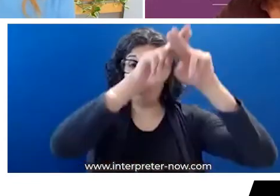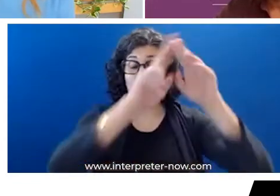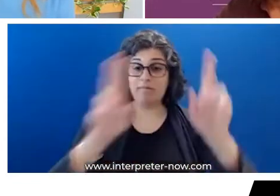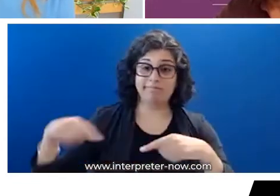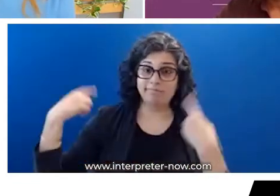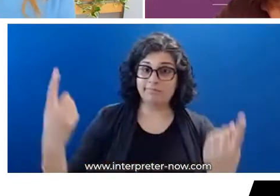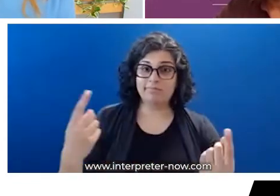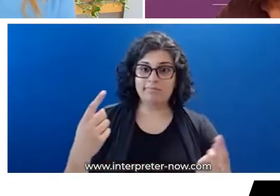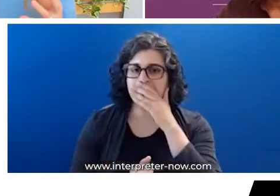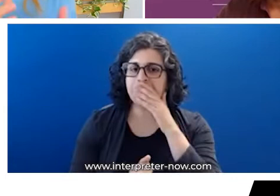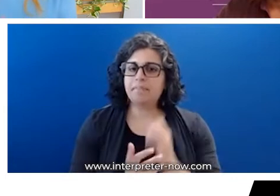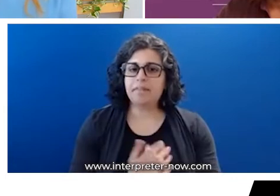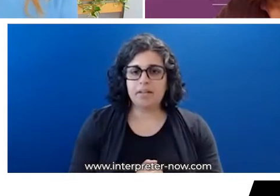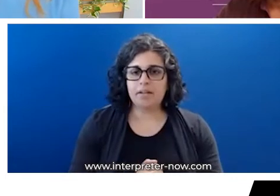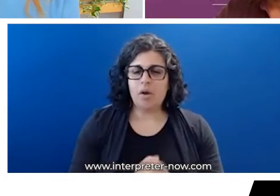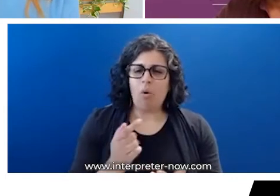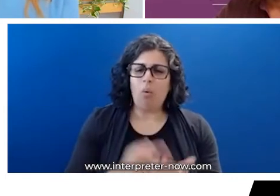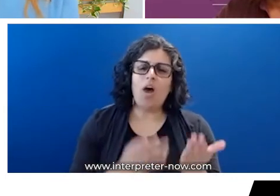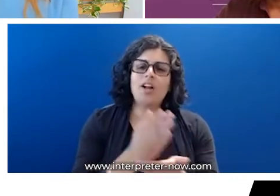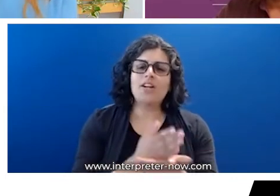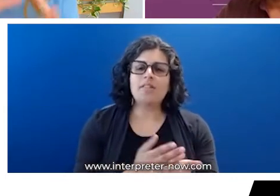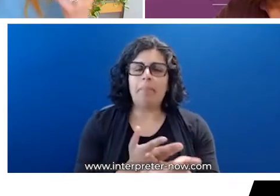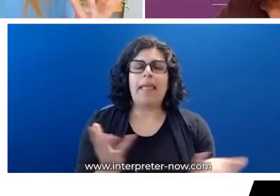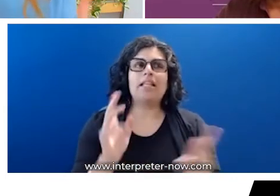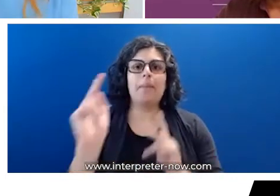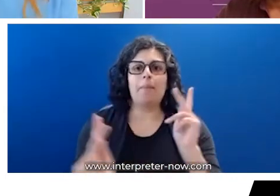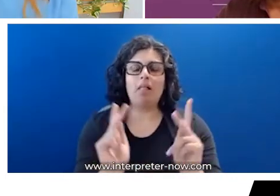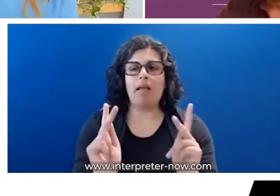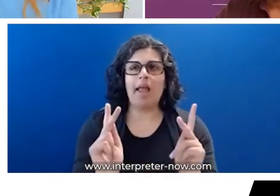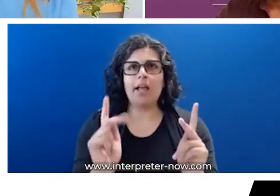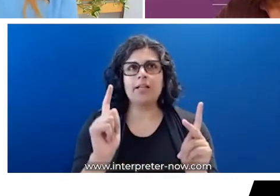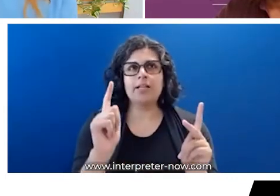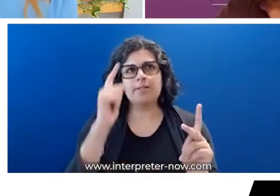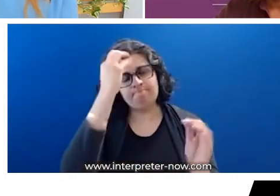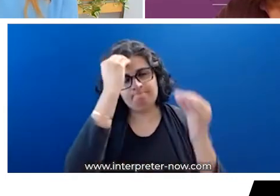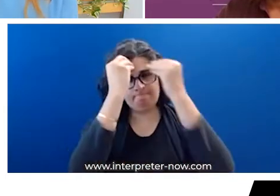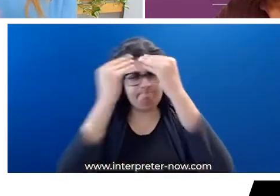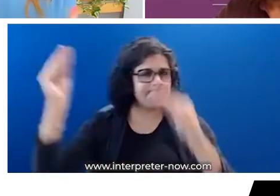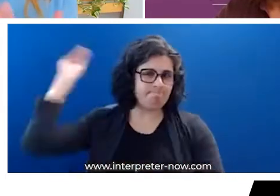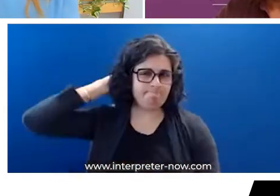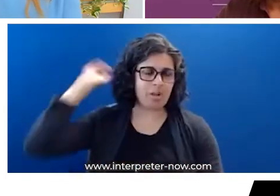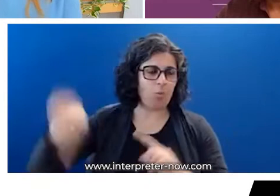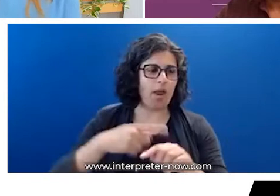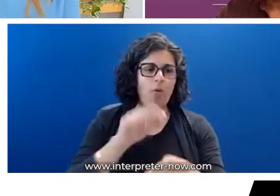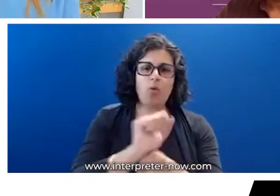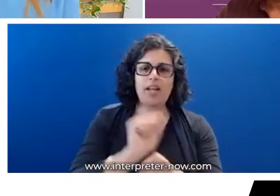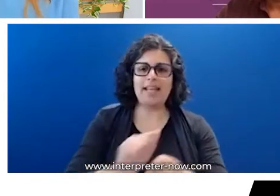are used to. What are some things that people can keep in mind when working in a distributed workforce and some initial ideas?